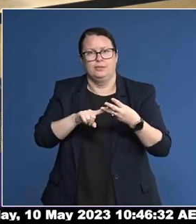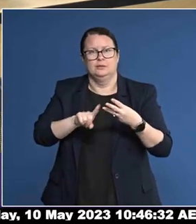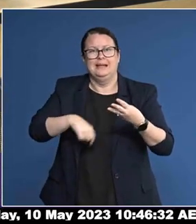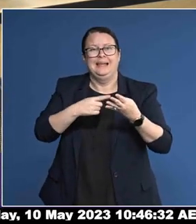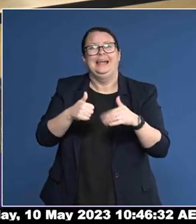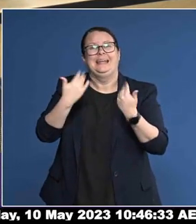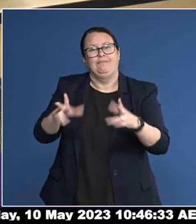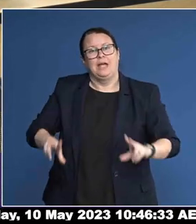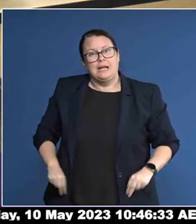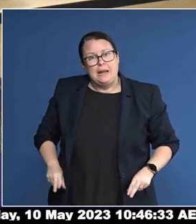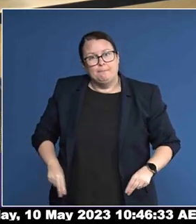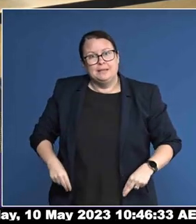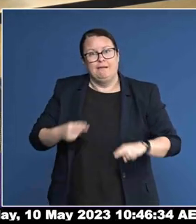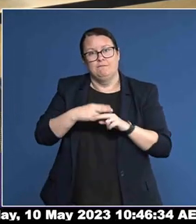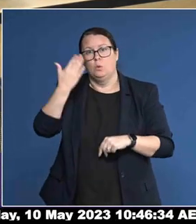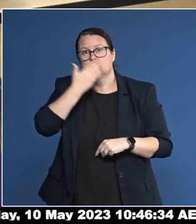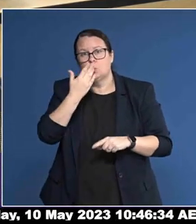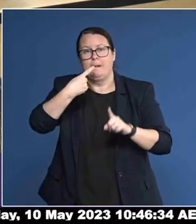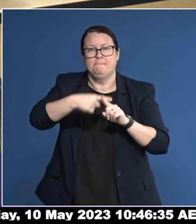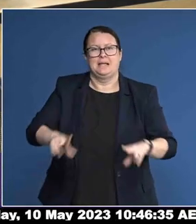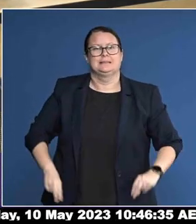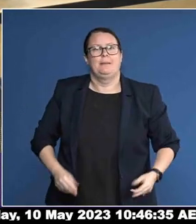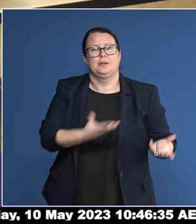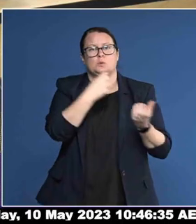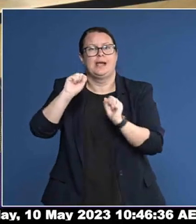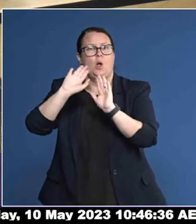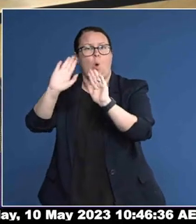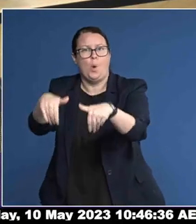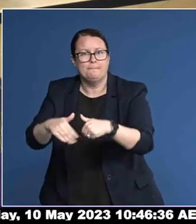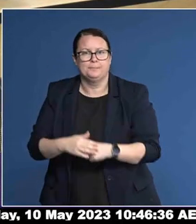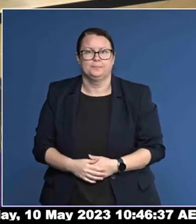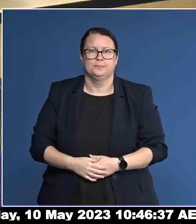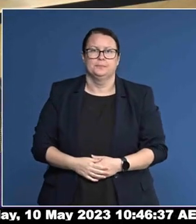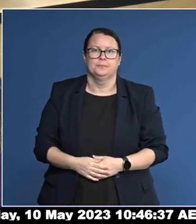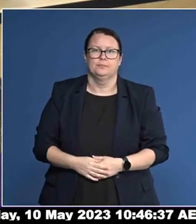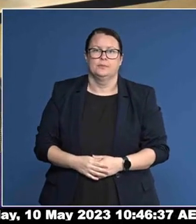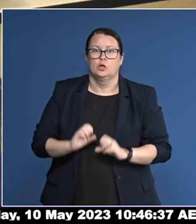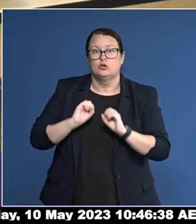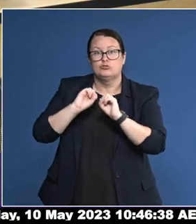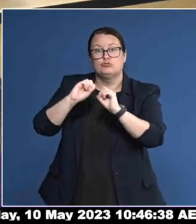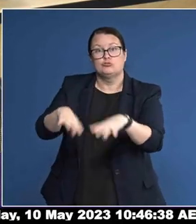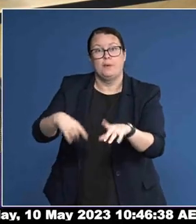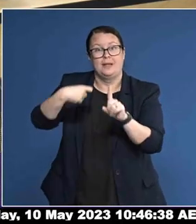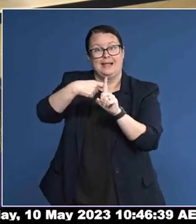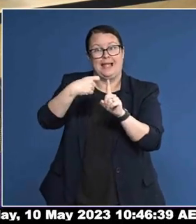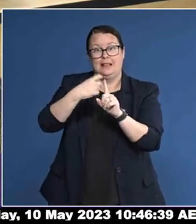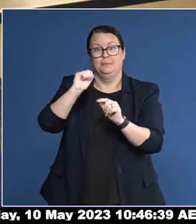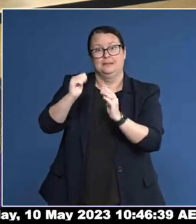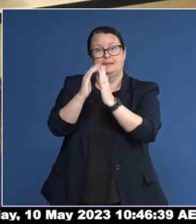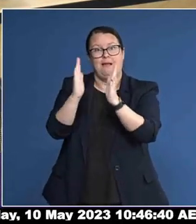school and in the home, dropped Kaleb off at home and arranged a haircut for him in